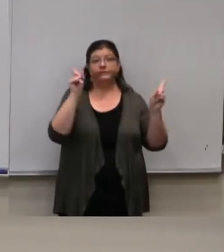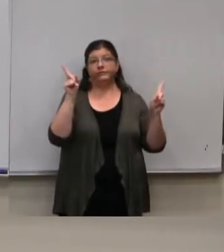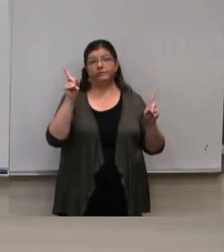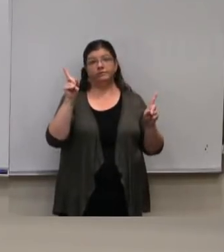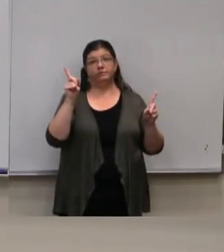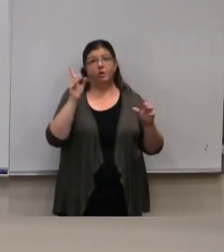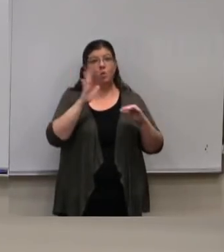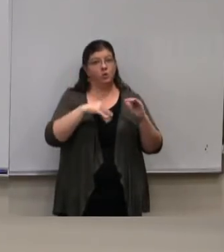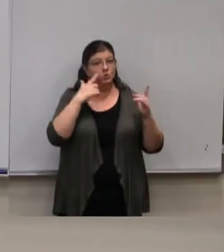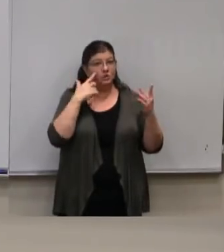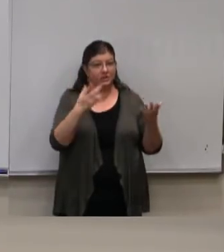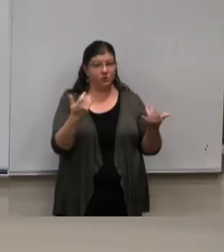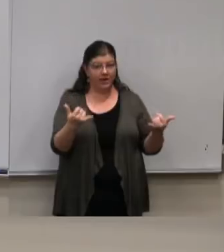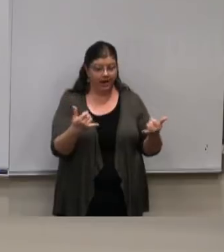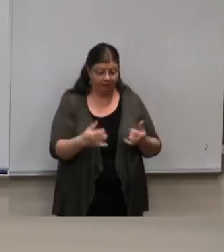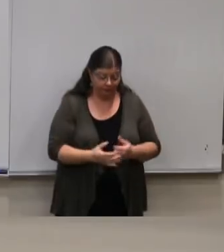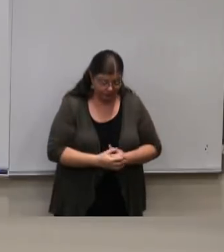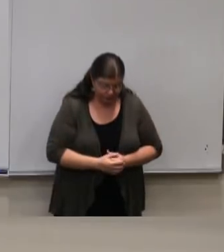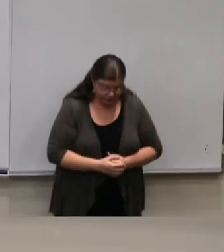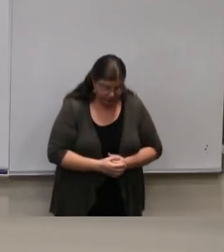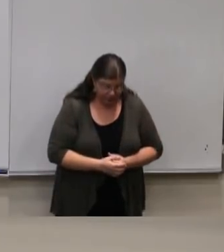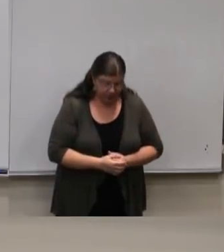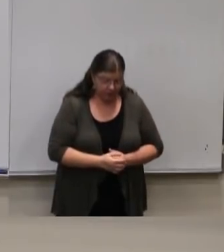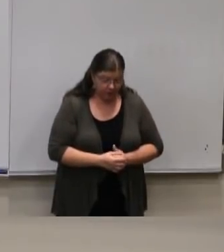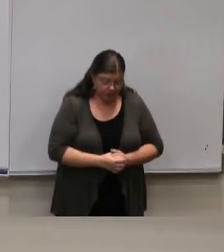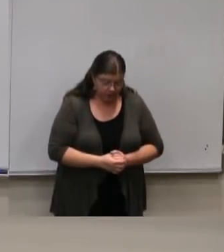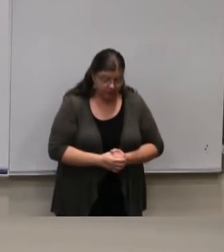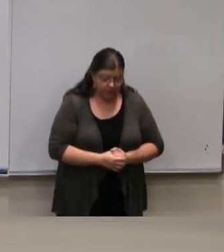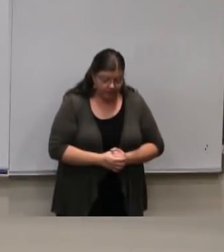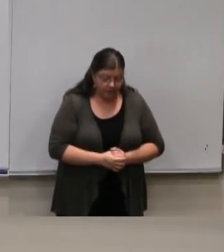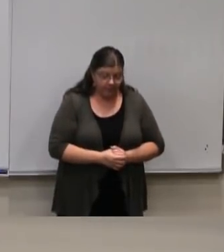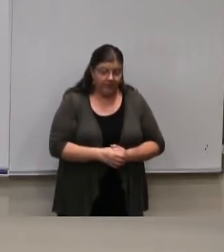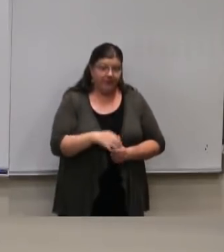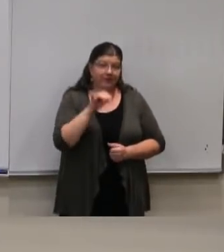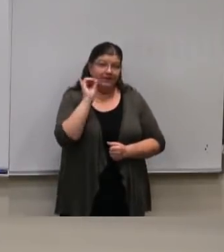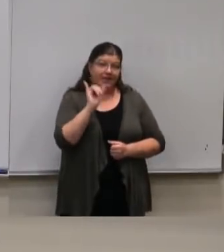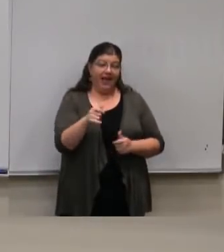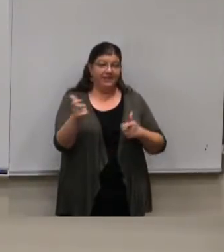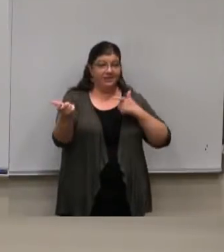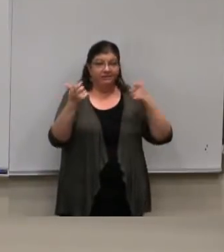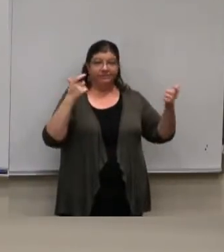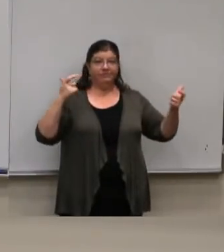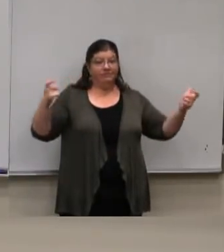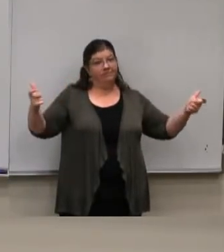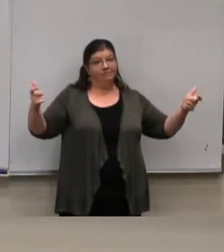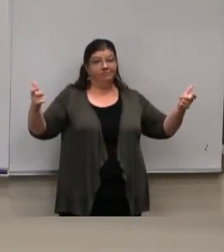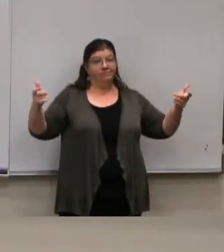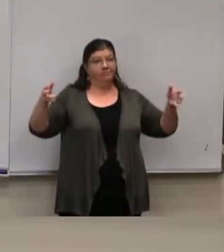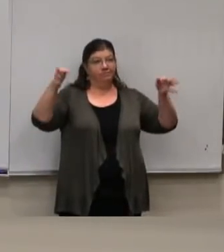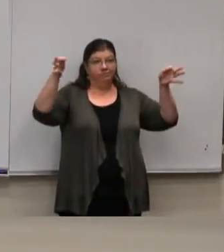That's kind of the 30,000 foot version of what we're going to be doing.